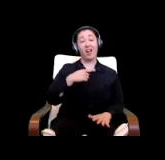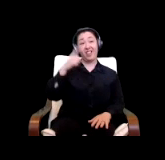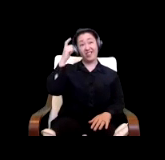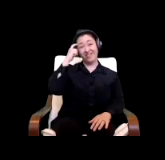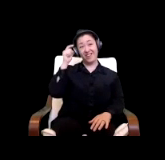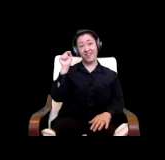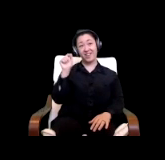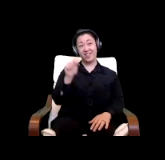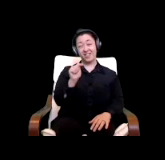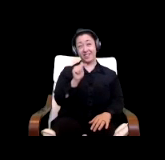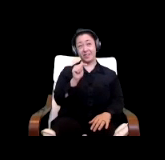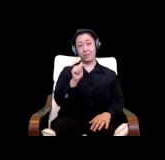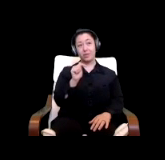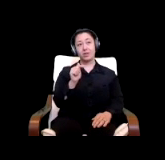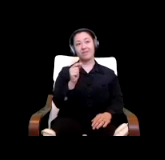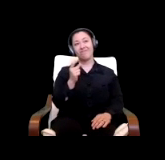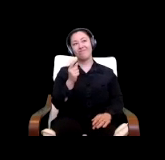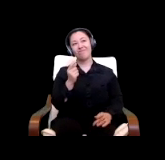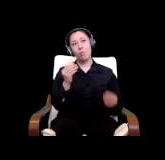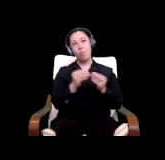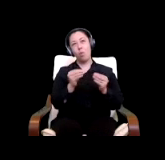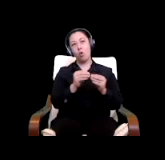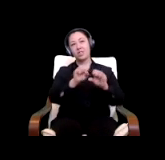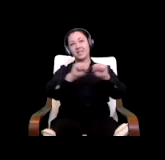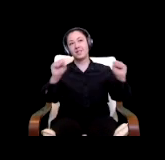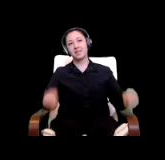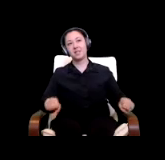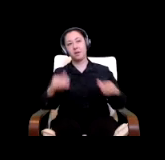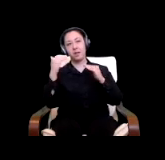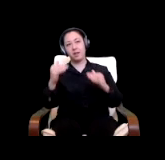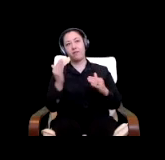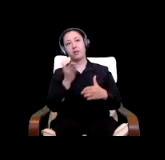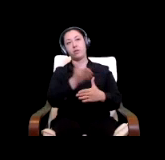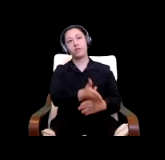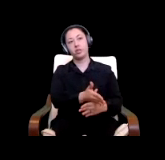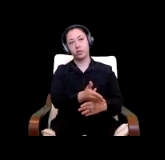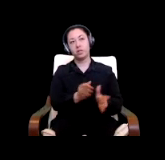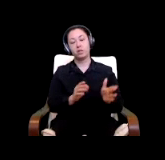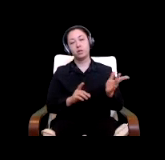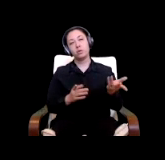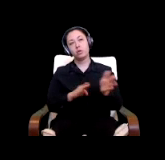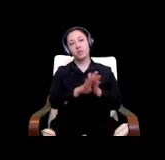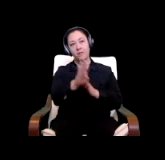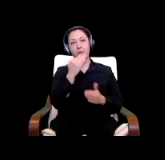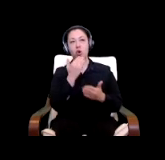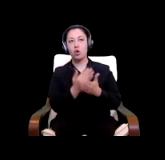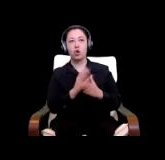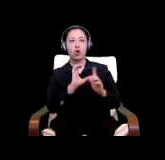being more at a systems level intervention, and developing a good school culture and a